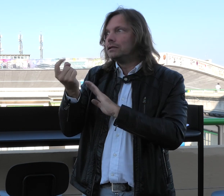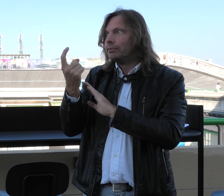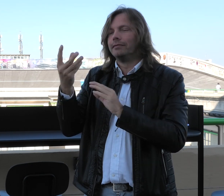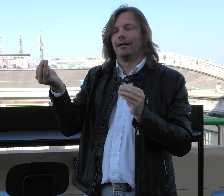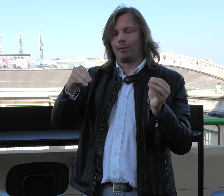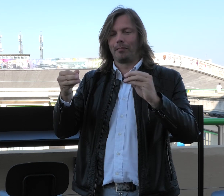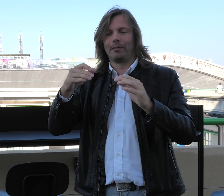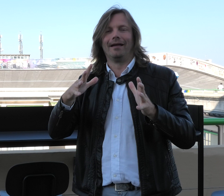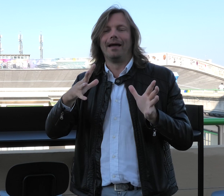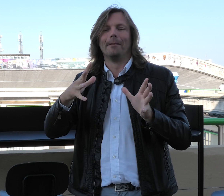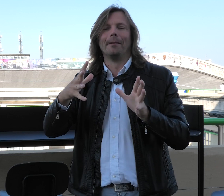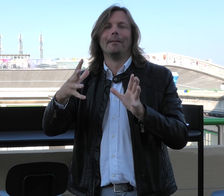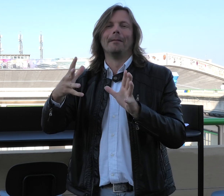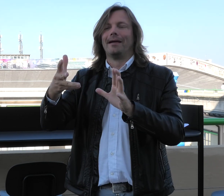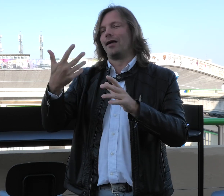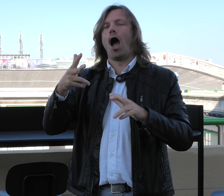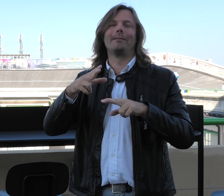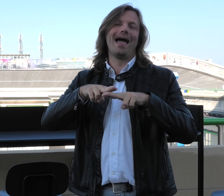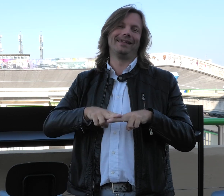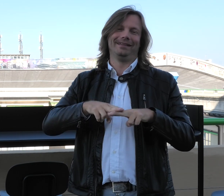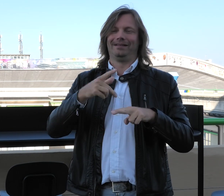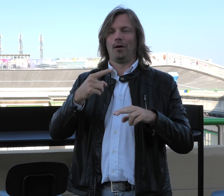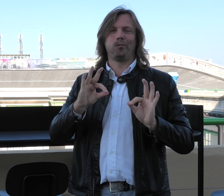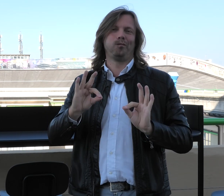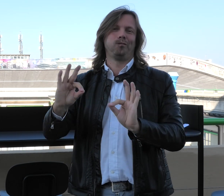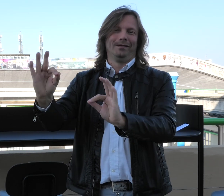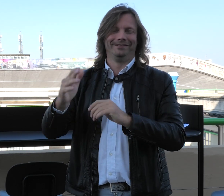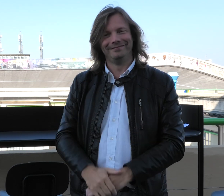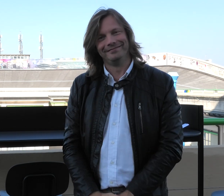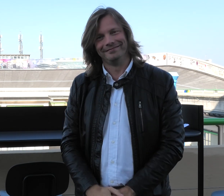Then sometimes there is new information, which I add to what I already have for my preparation.